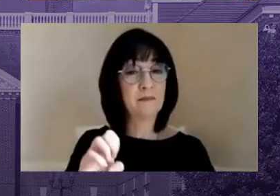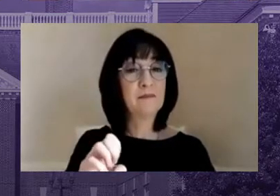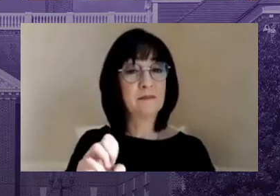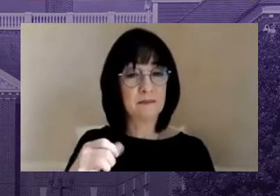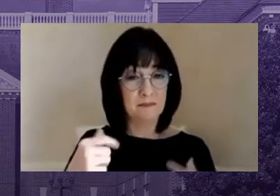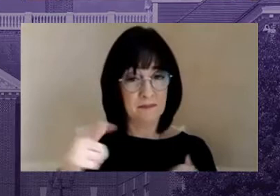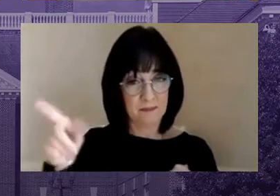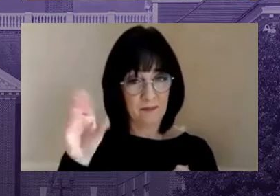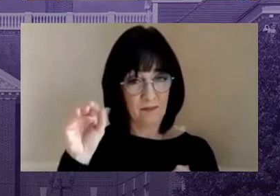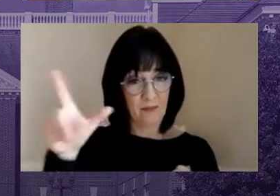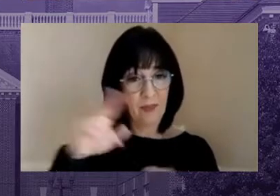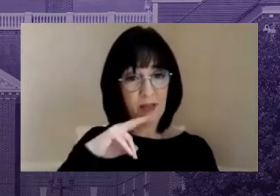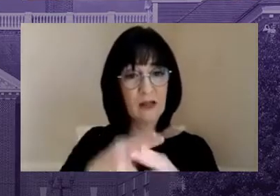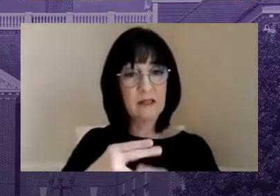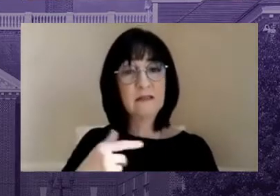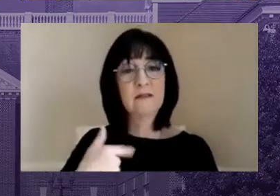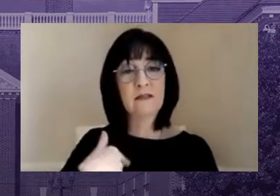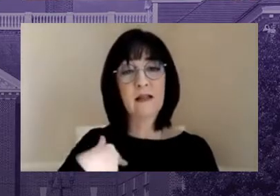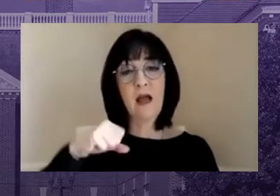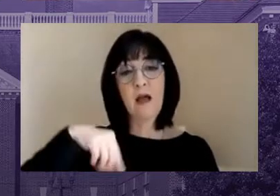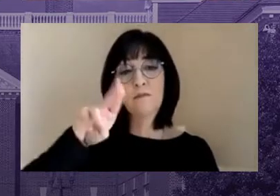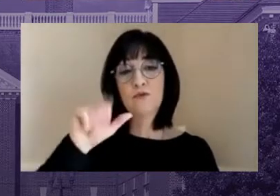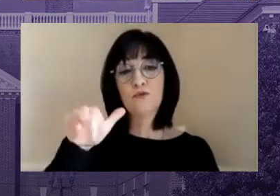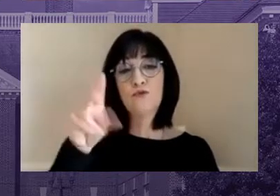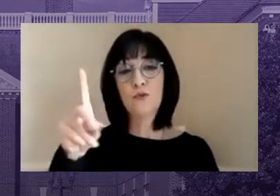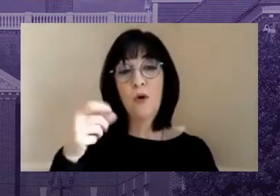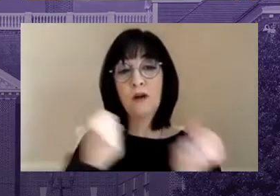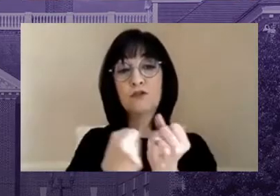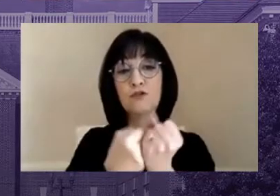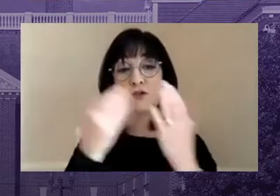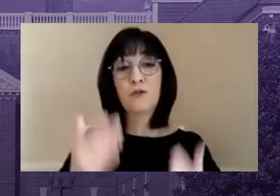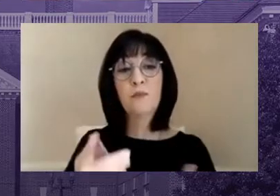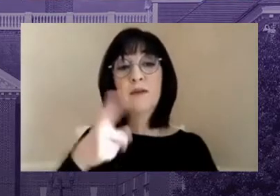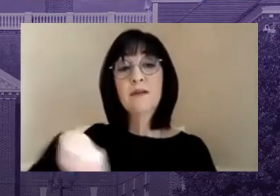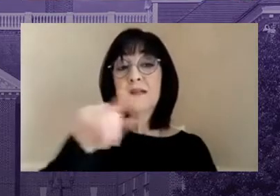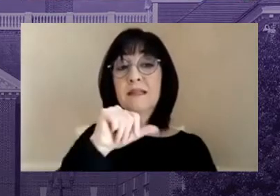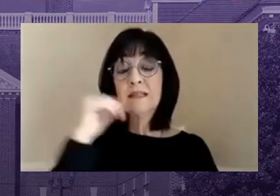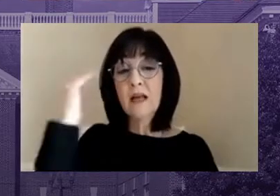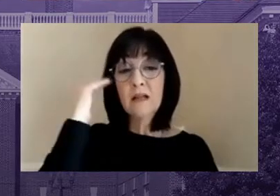Commander here at Dover and for those of those of you that aren't familiar with what that is, It's